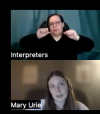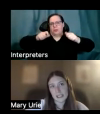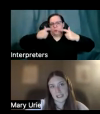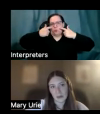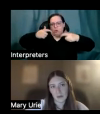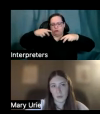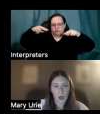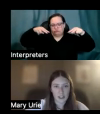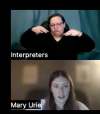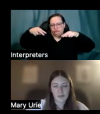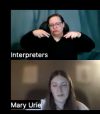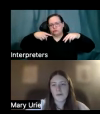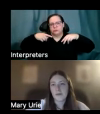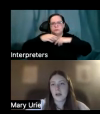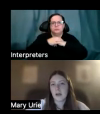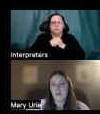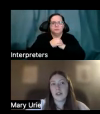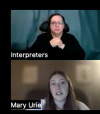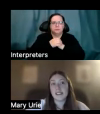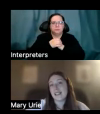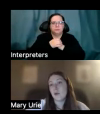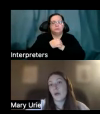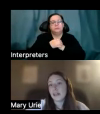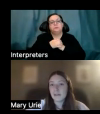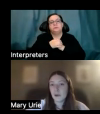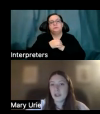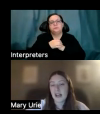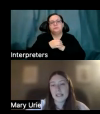to sit and watch. Um, you can see when floor time was